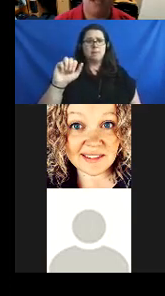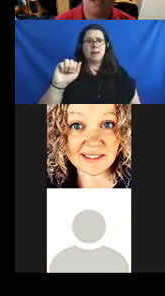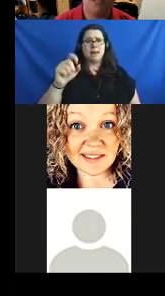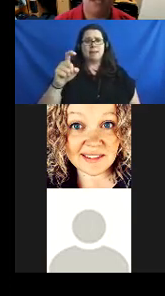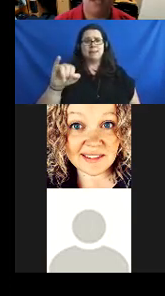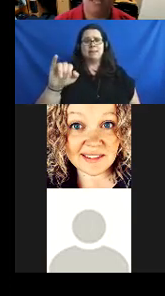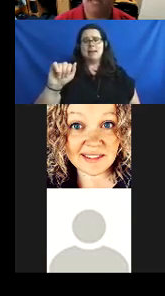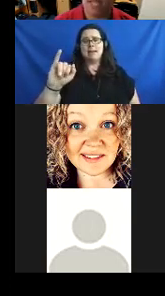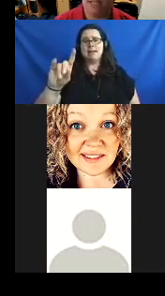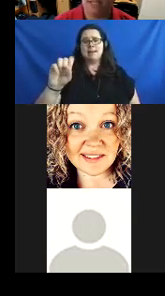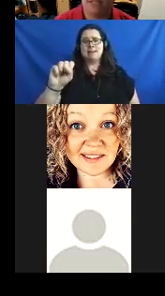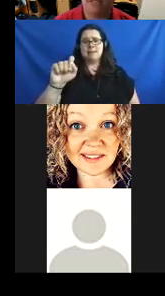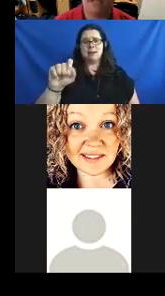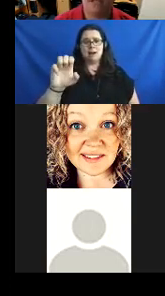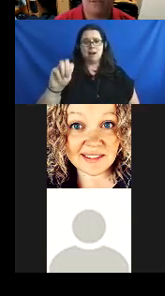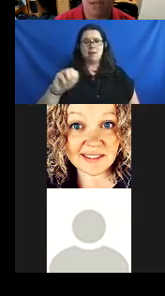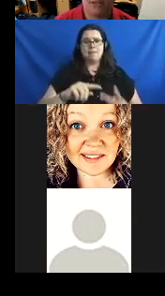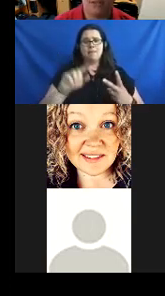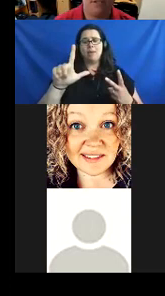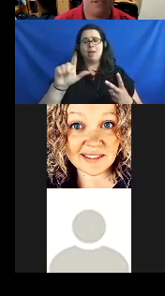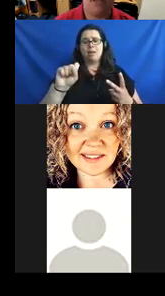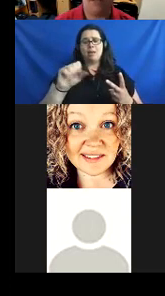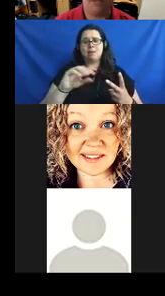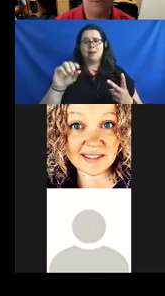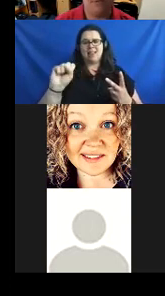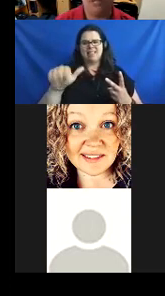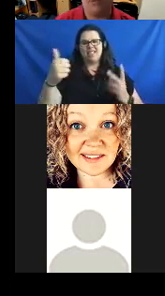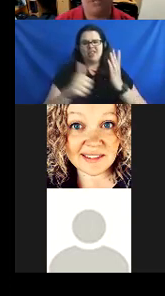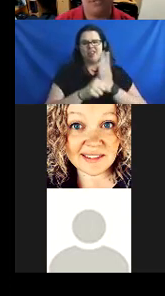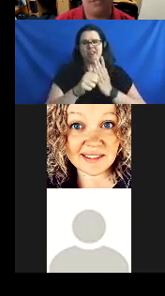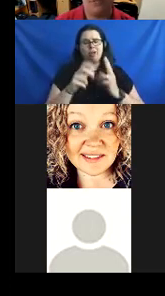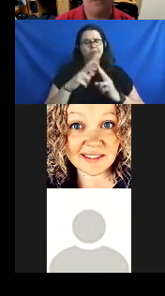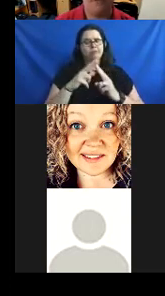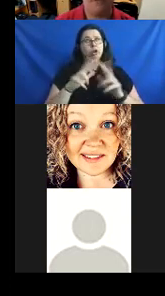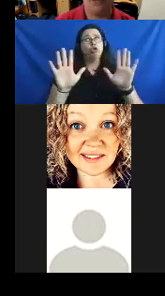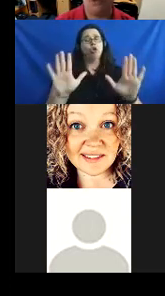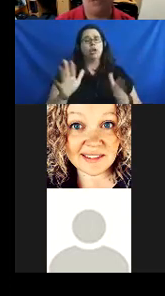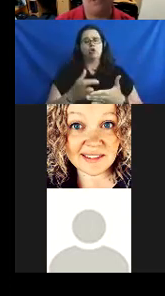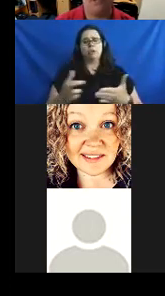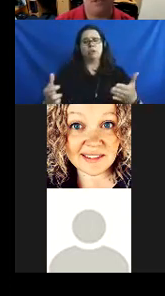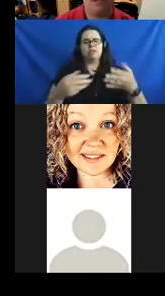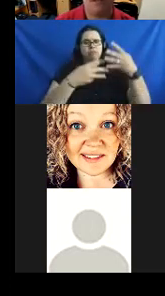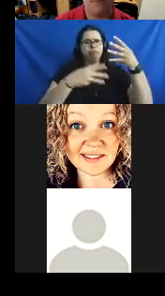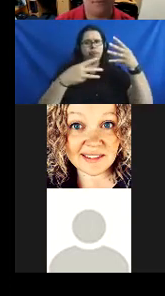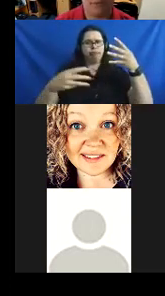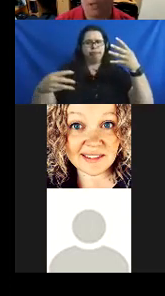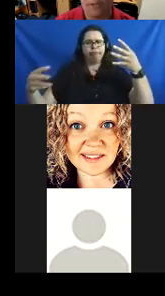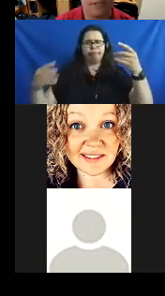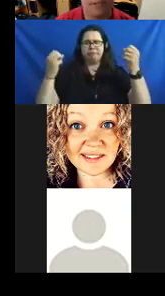LS&S IS ANOTHER CATALOG. THESE ARE GREAT RESOURCES. THERE IS SO MUCH WITH ALL OF THESE DIFFERENT